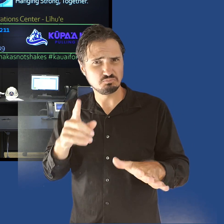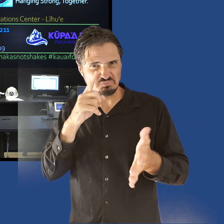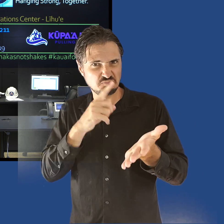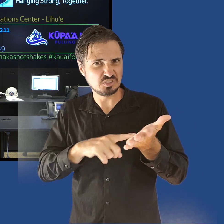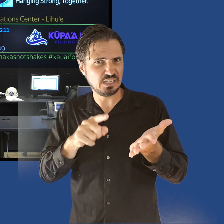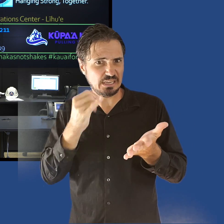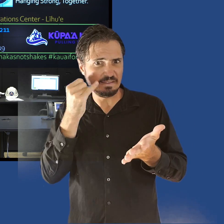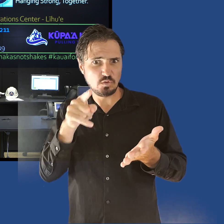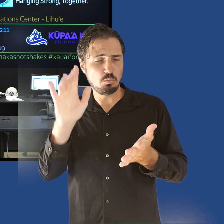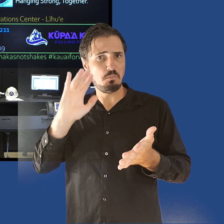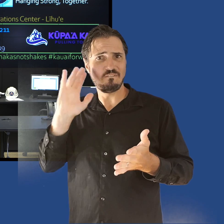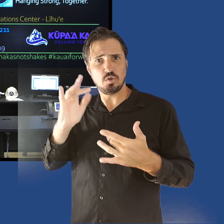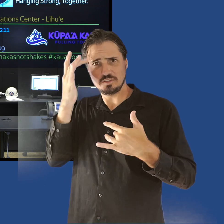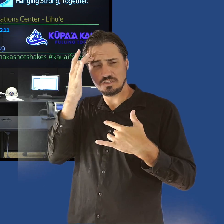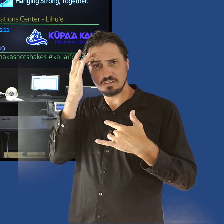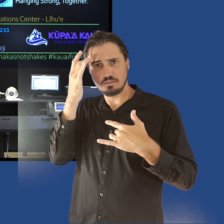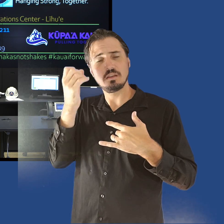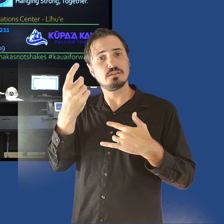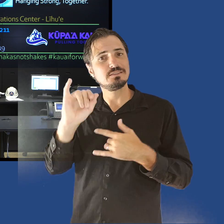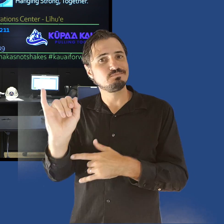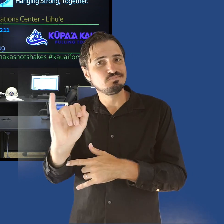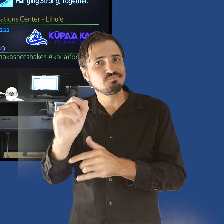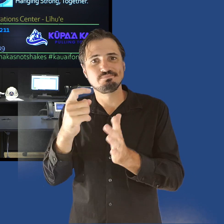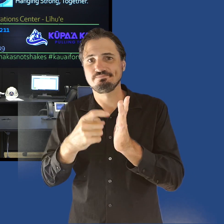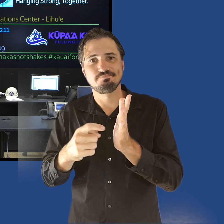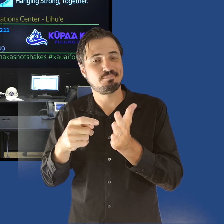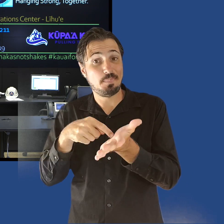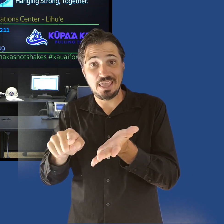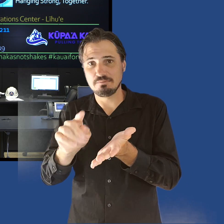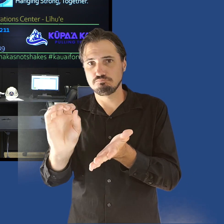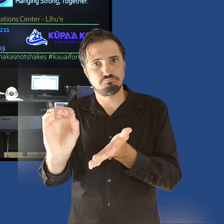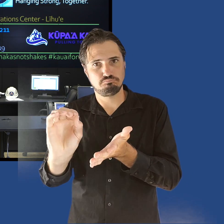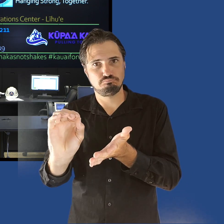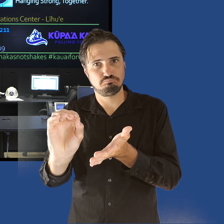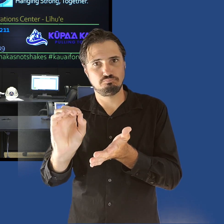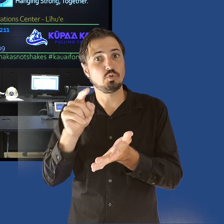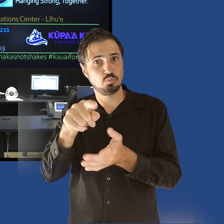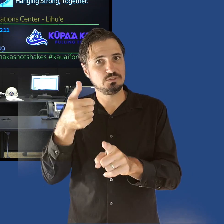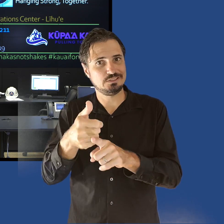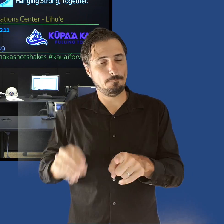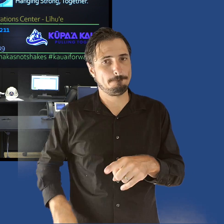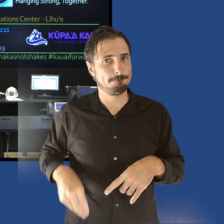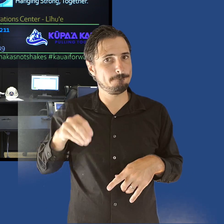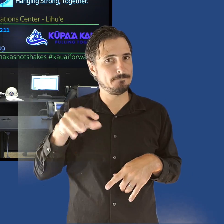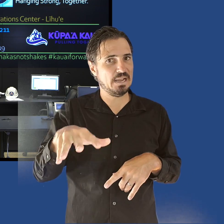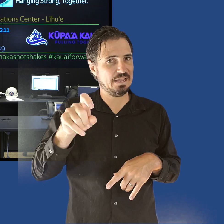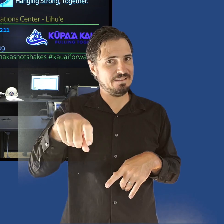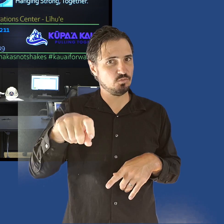This type of testing is usually not covered by insurance, and the cost is roughly $43.